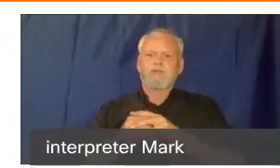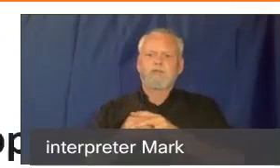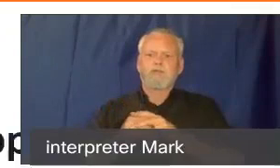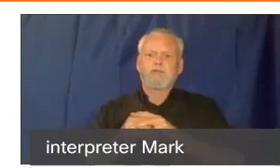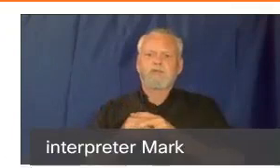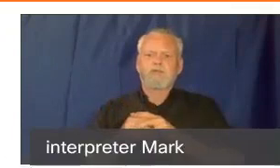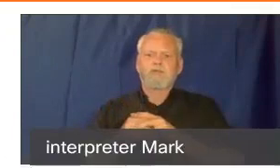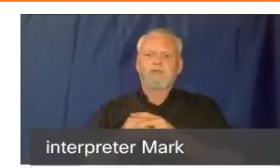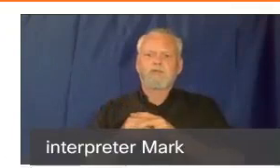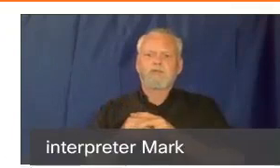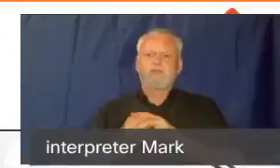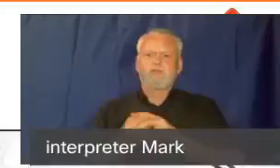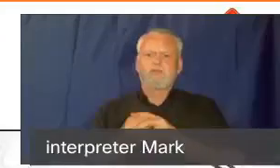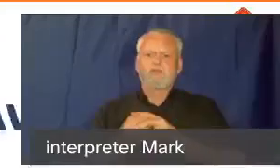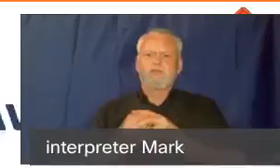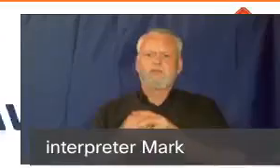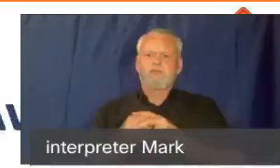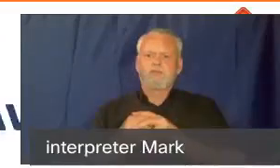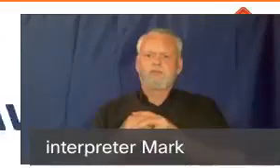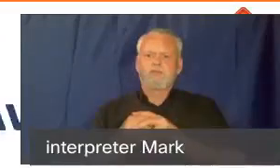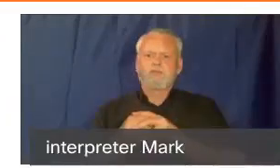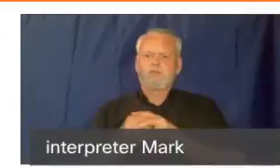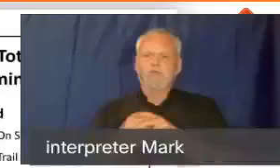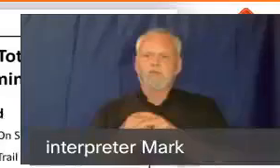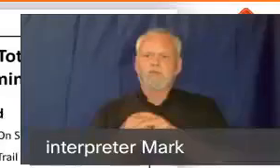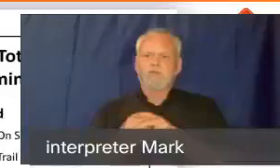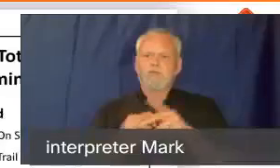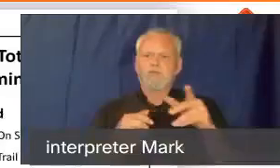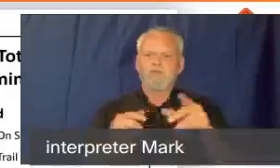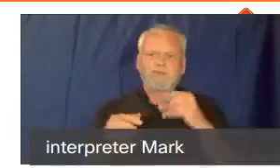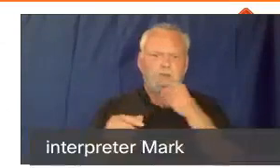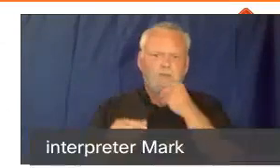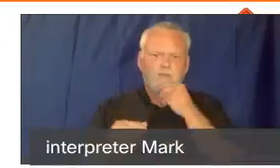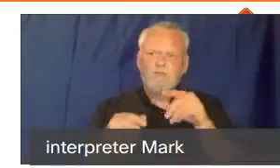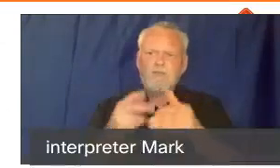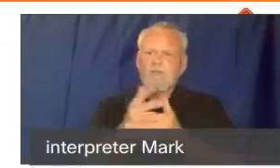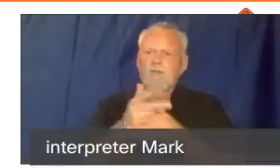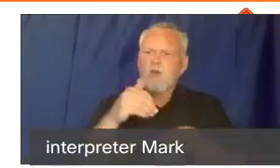Okay, could we proposed a cable station and, or bike parking a 3rd.